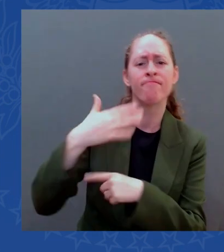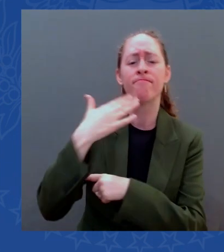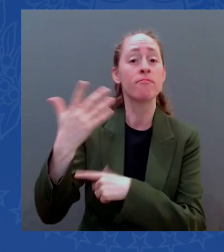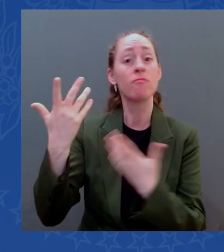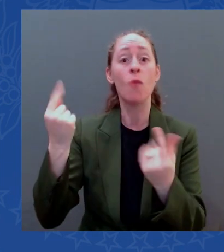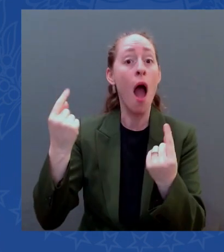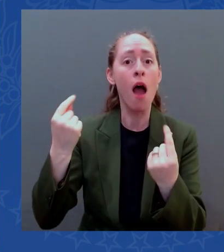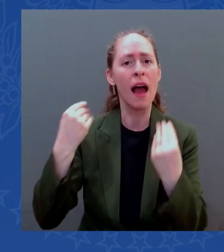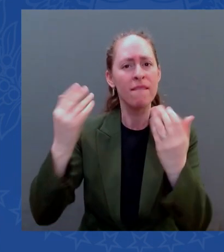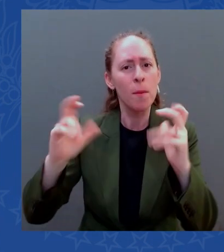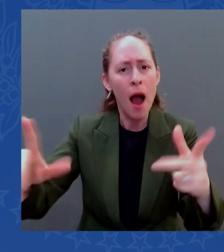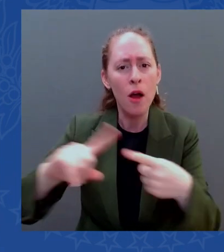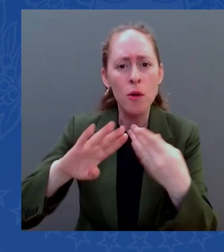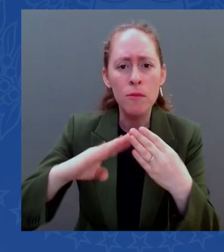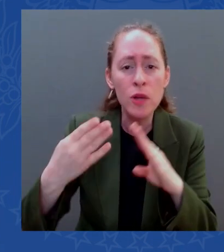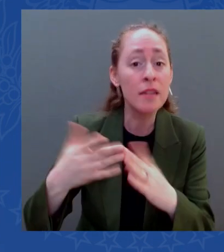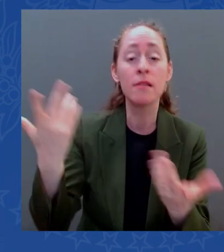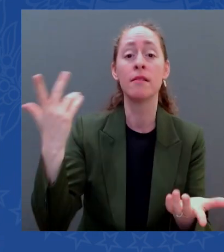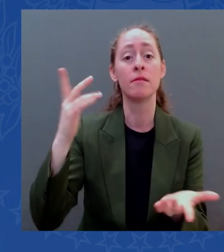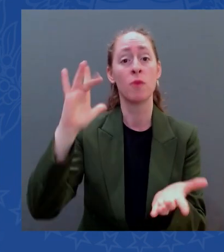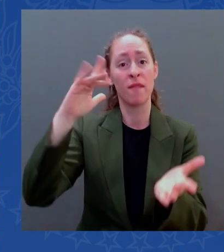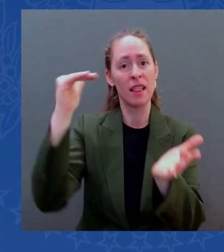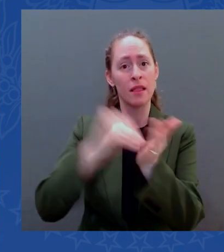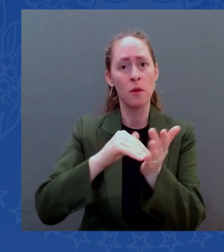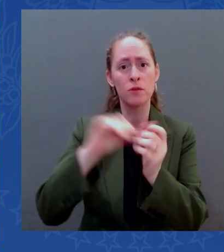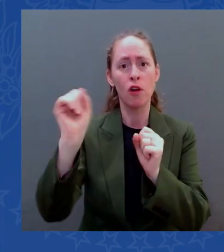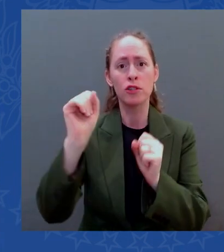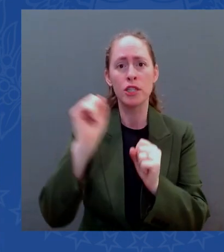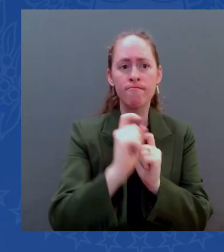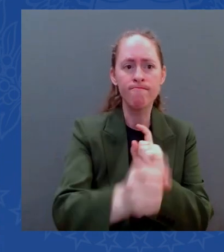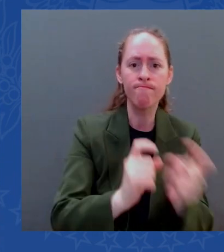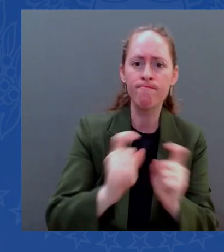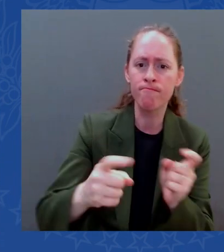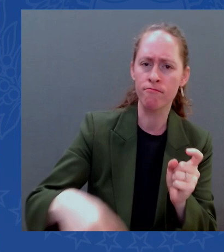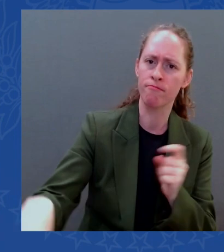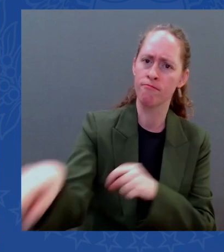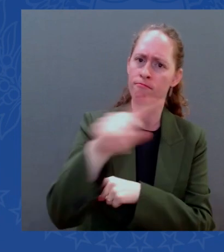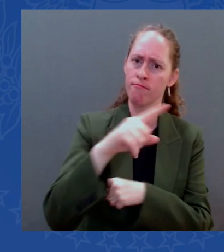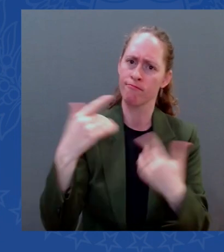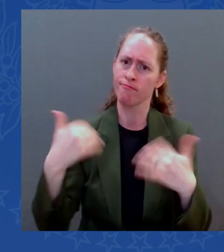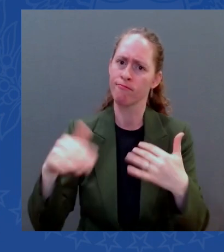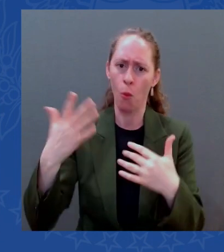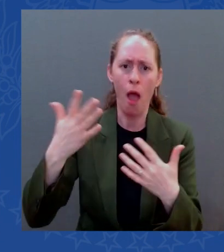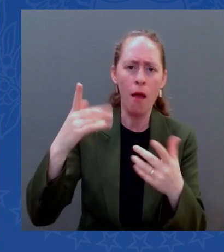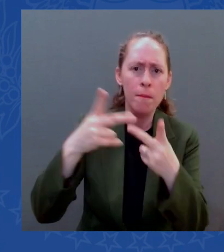for critical causes in the region. Provided food and clothing for the families in need.